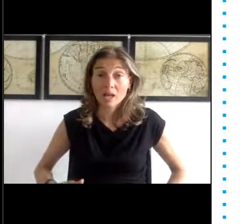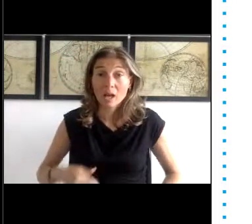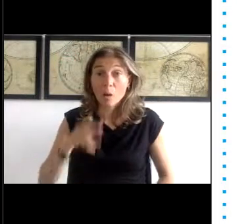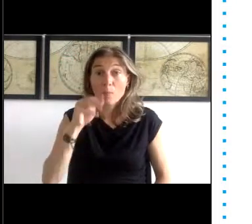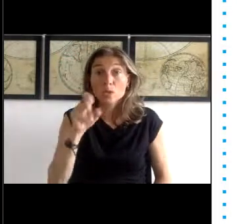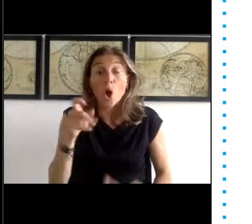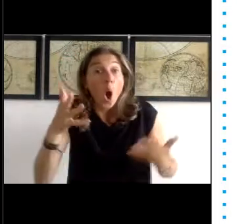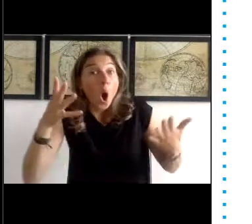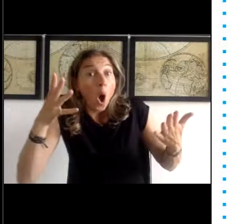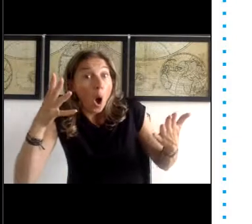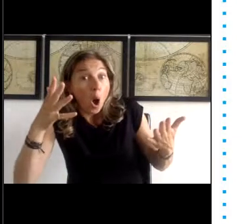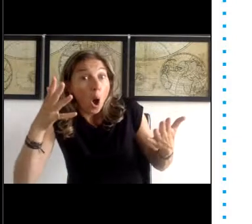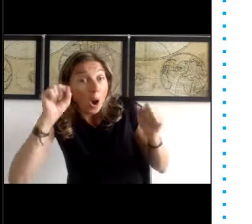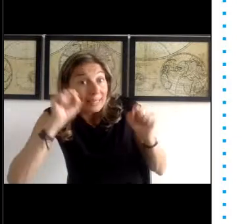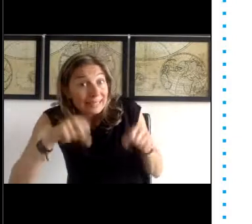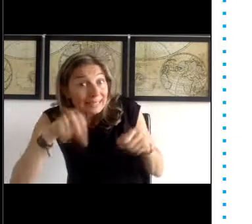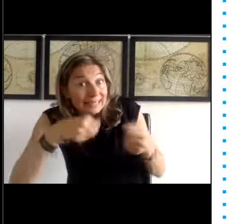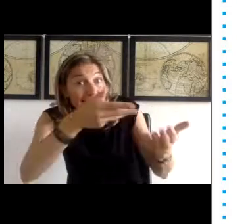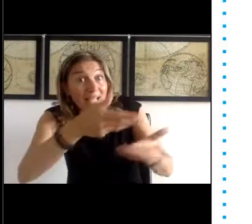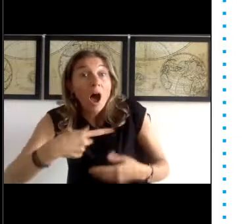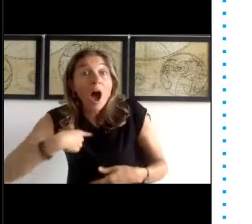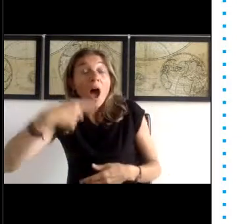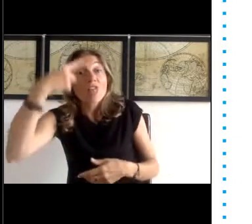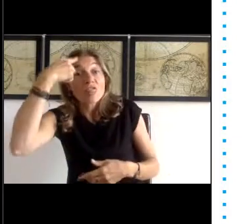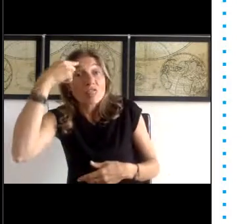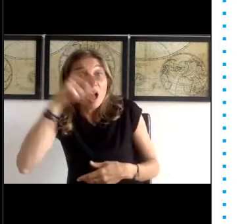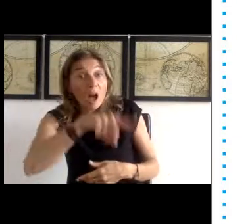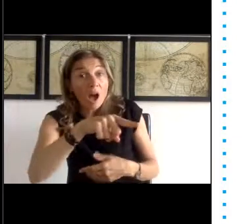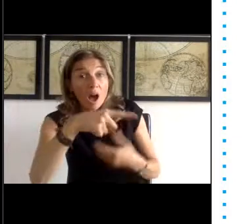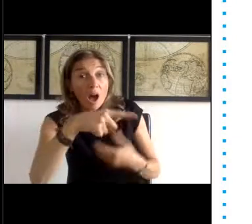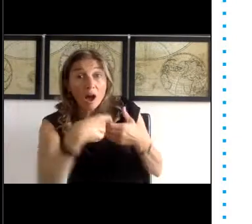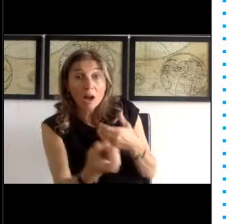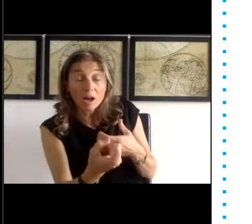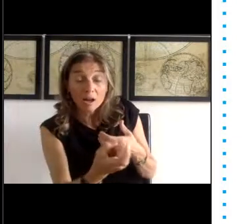there might be questions coming in. I'll start off with a general one,